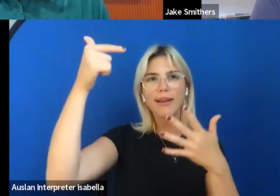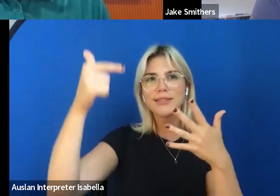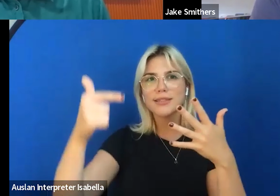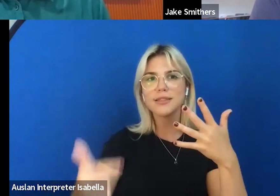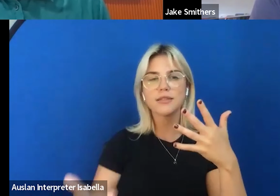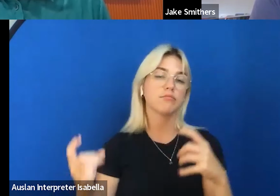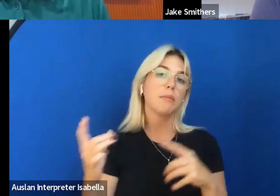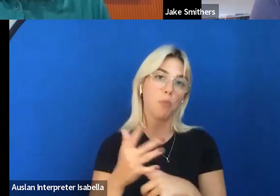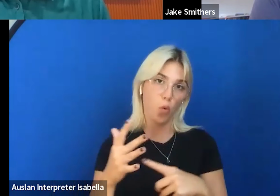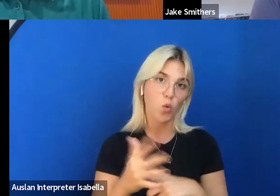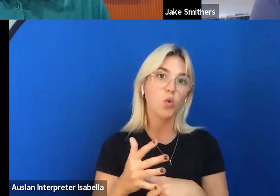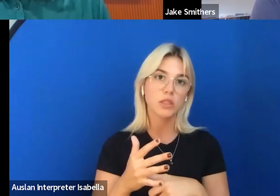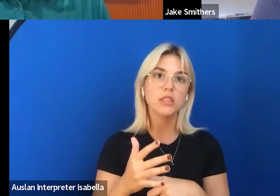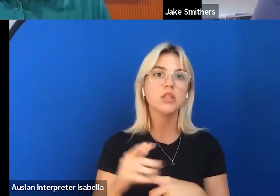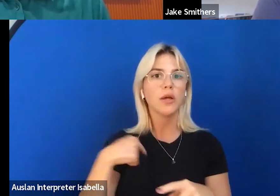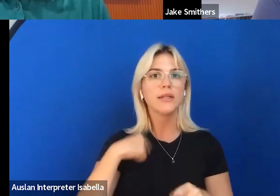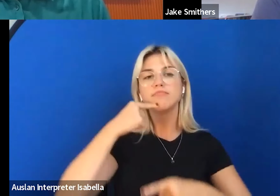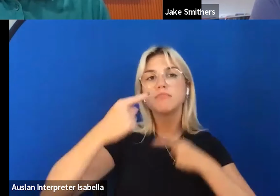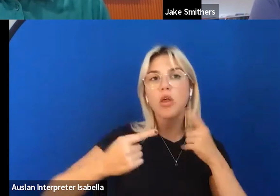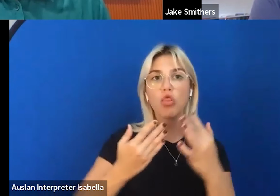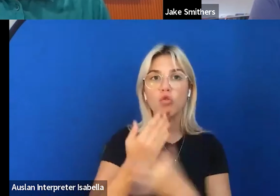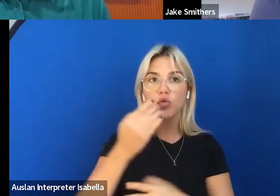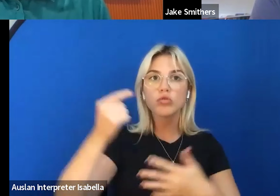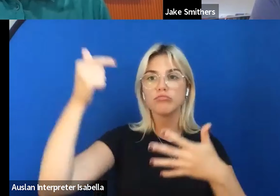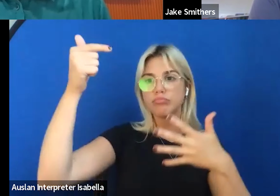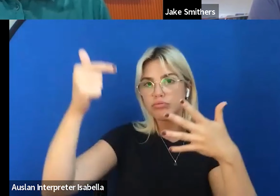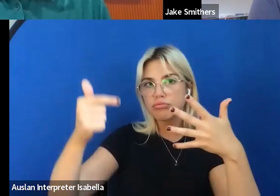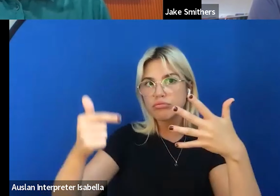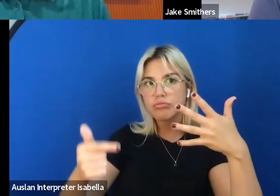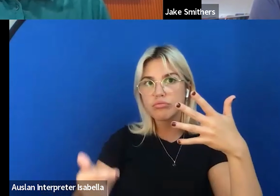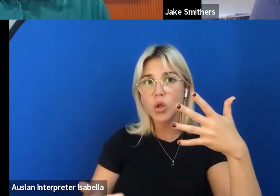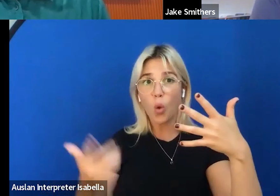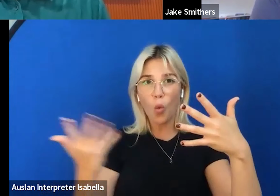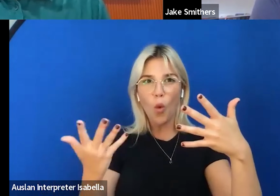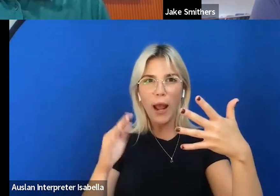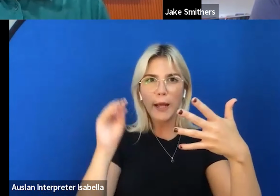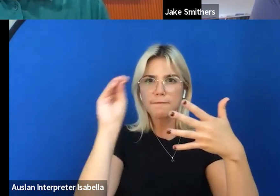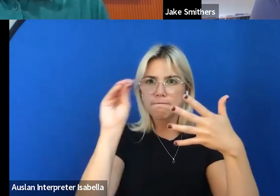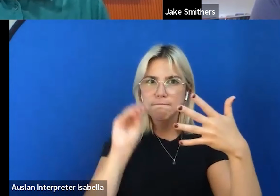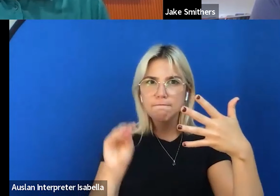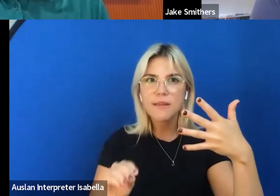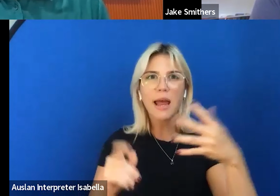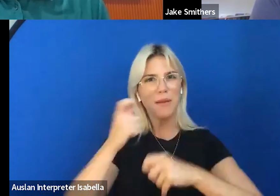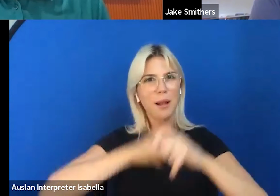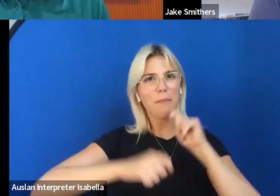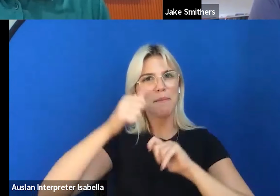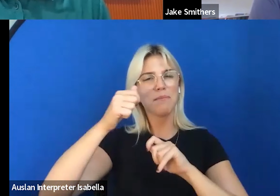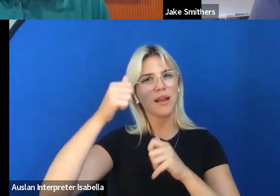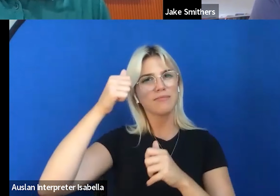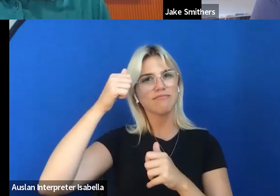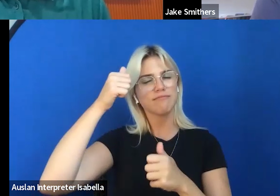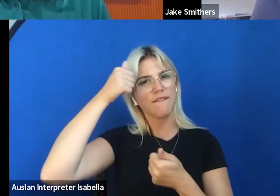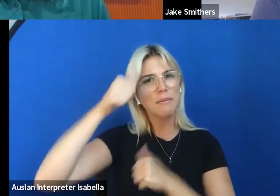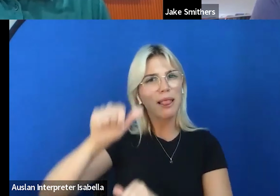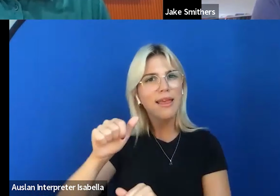So, we take them kind of through the checklist, where it's at, and to get familiar with it to ensure that they're following the Protocols,